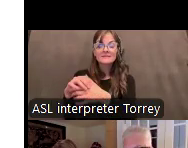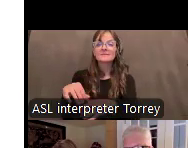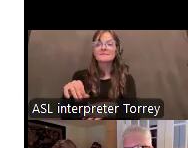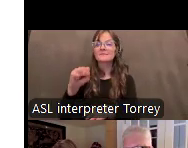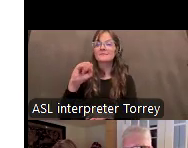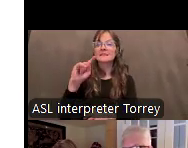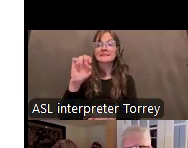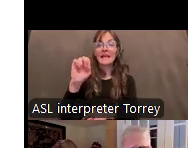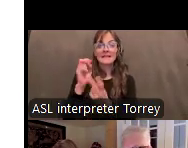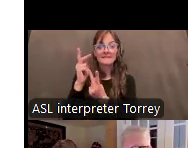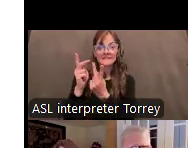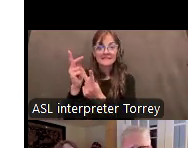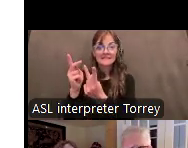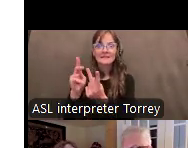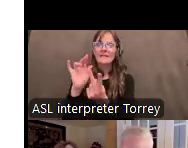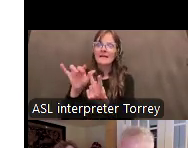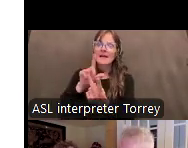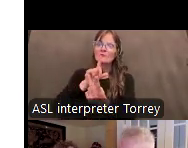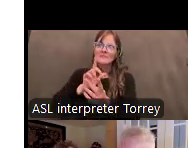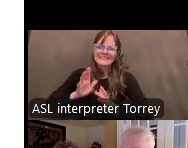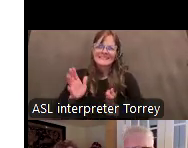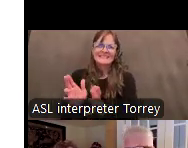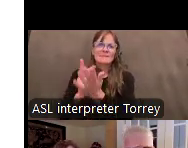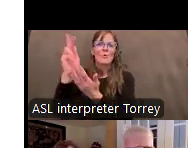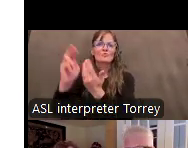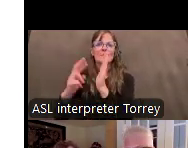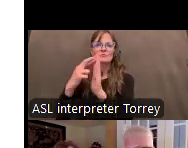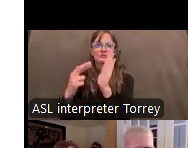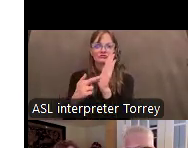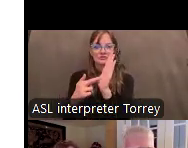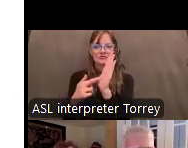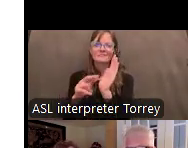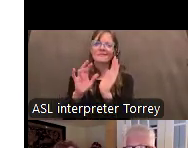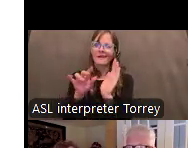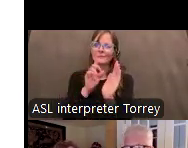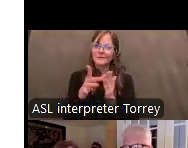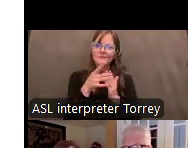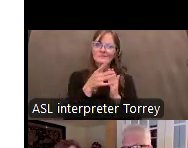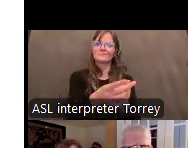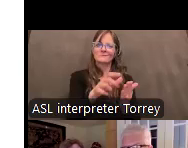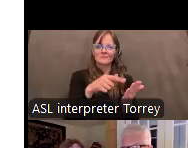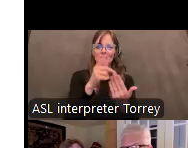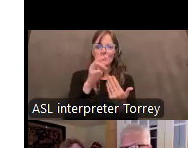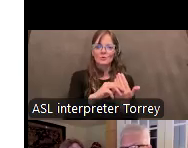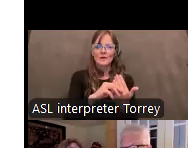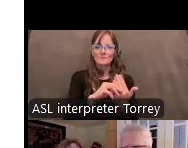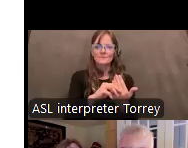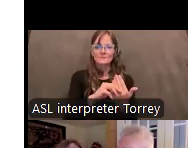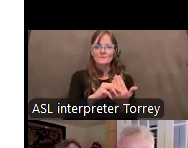And that's really the business of what this whole brand and mission is, of course it's to put people into caregiving roles,